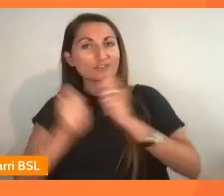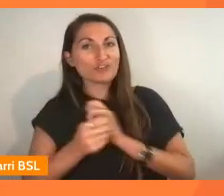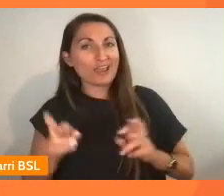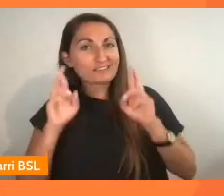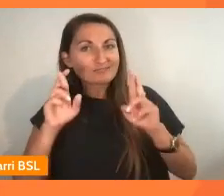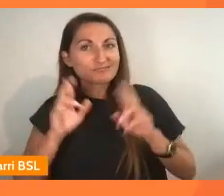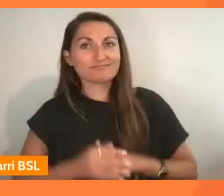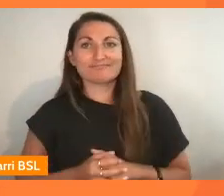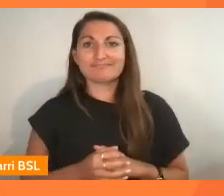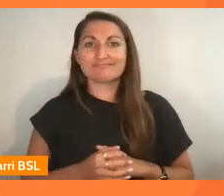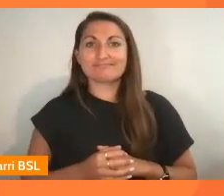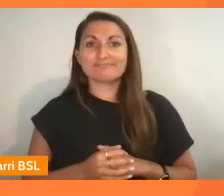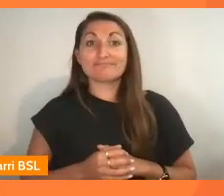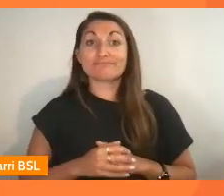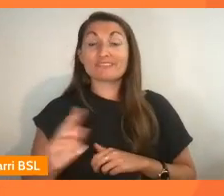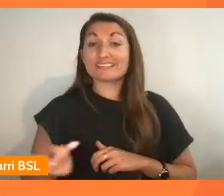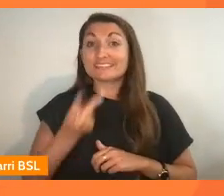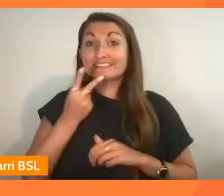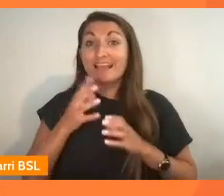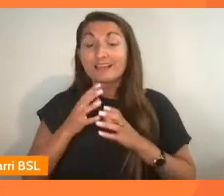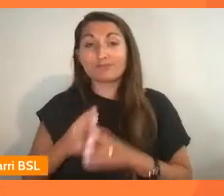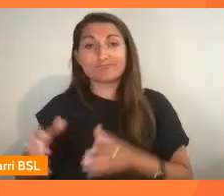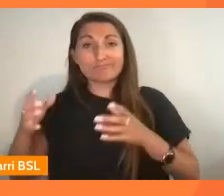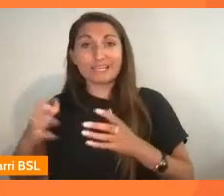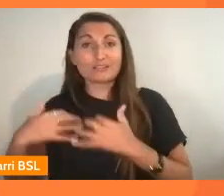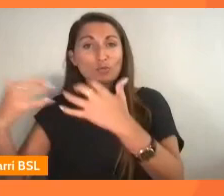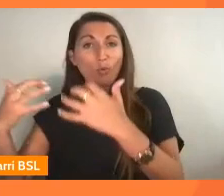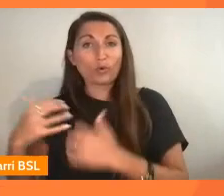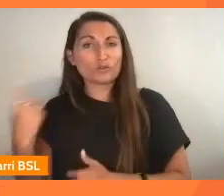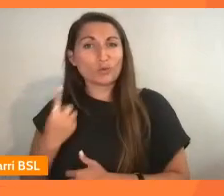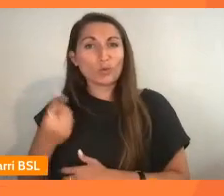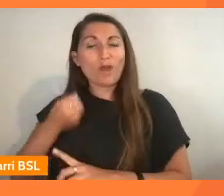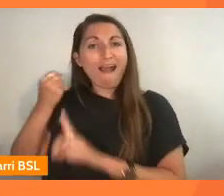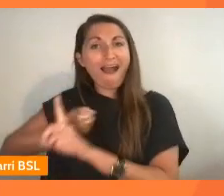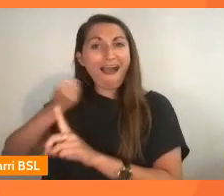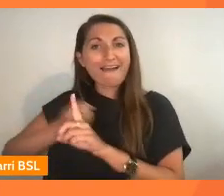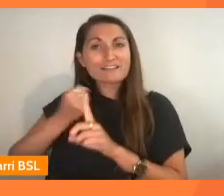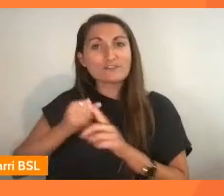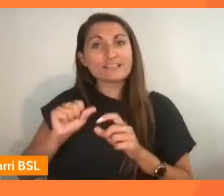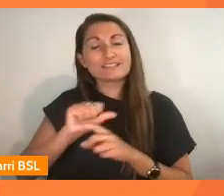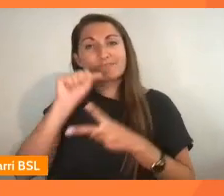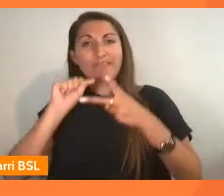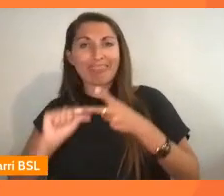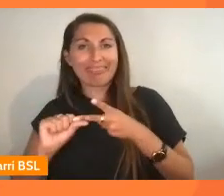Our second biggest audience group were activists, closely followed by music lovers.